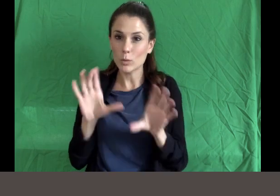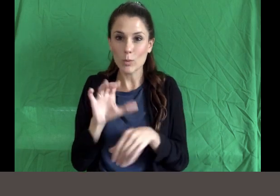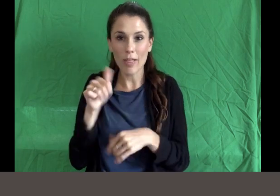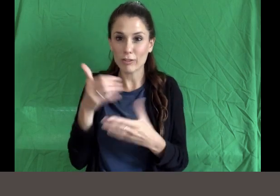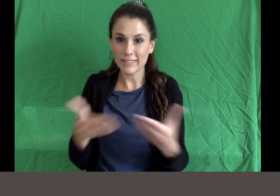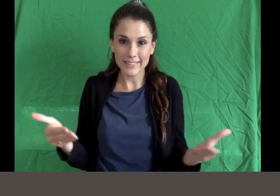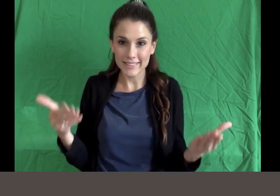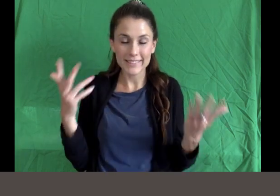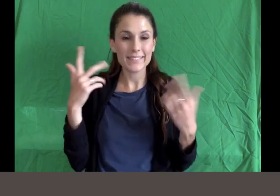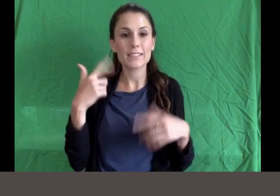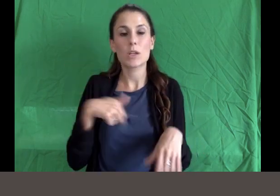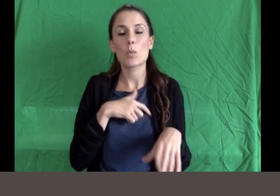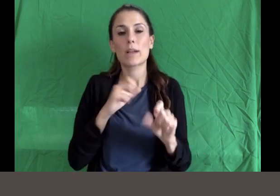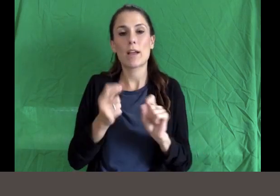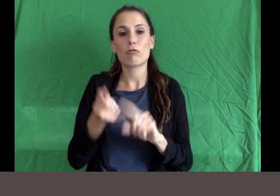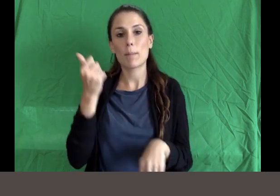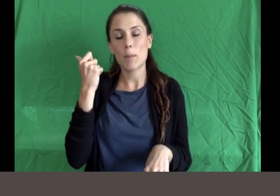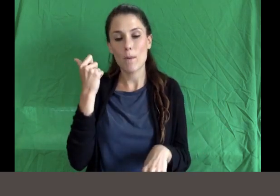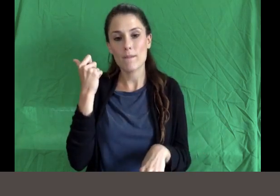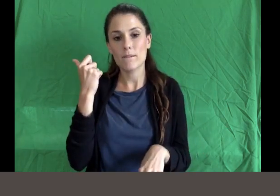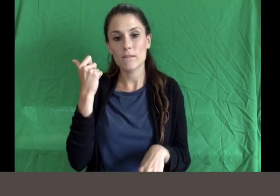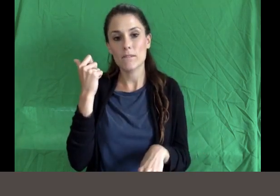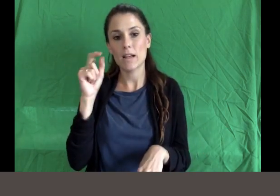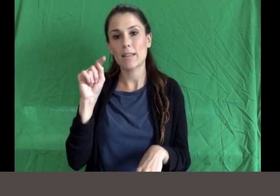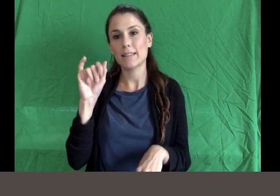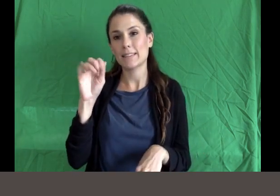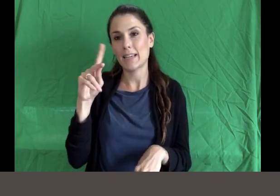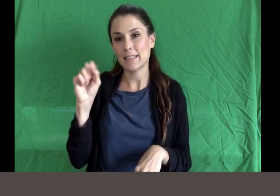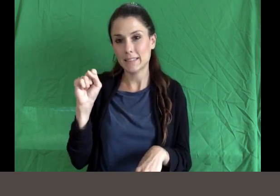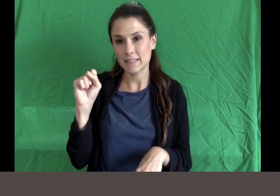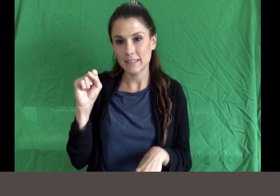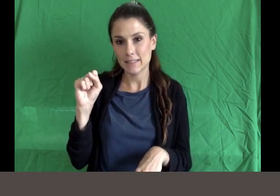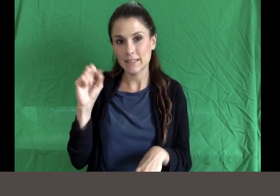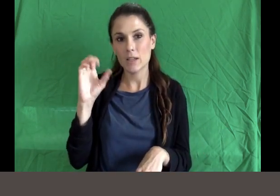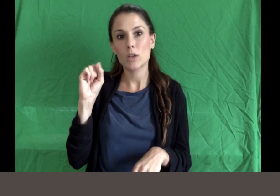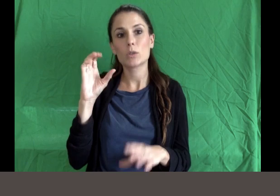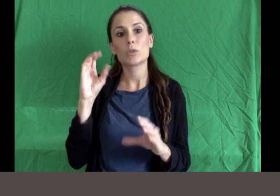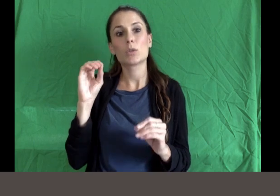number that's completely unnecessary especially now that we have a grid indicating right what